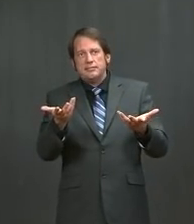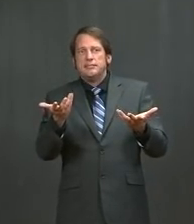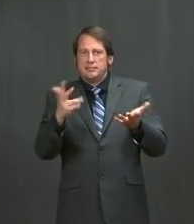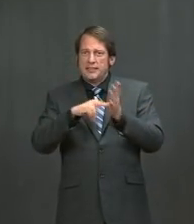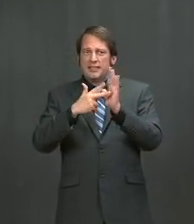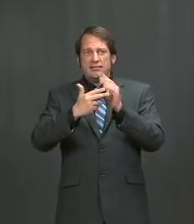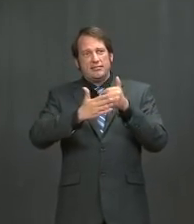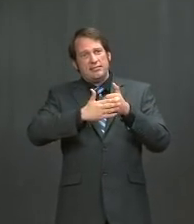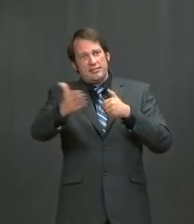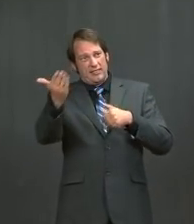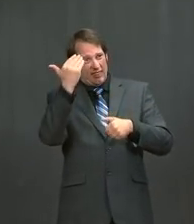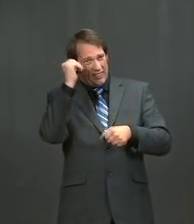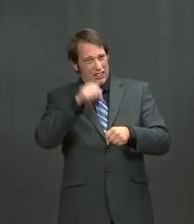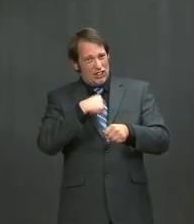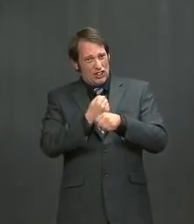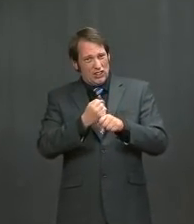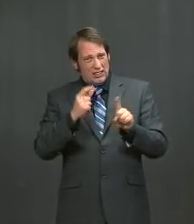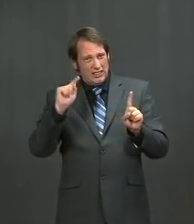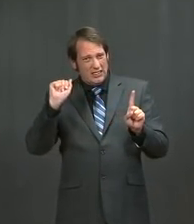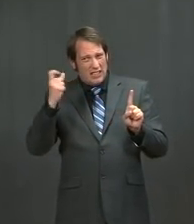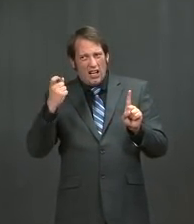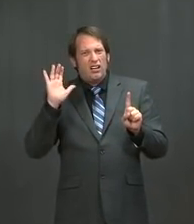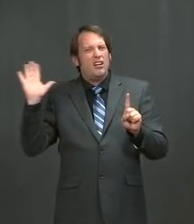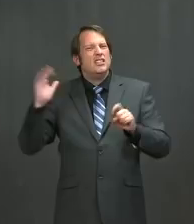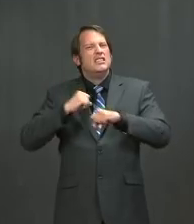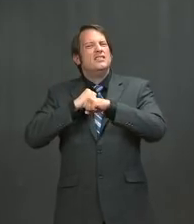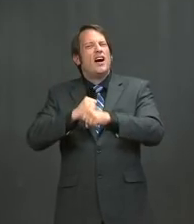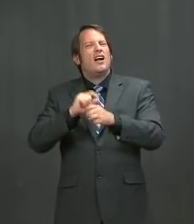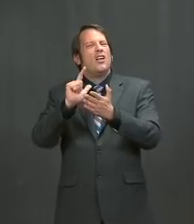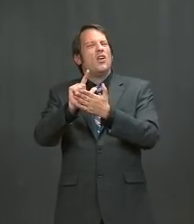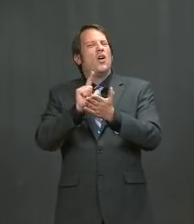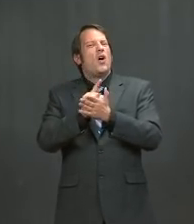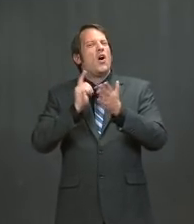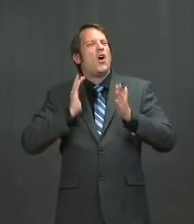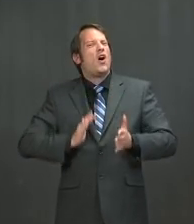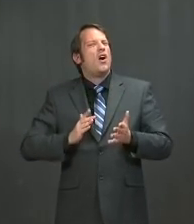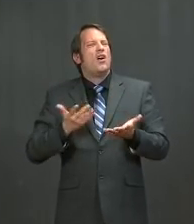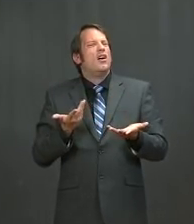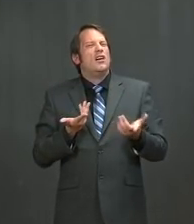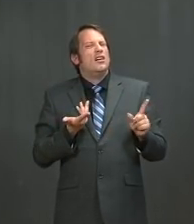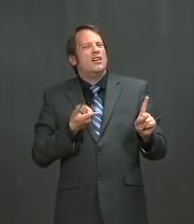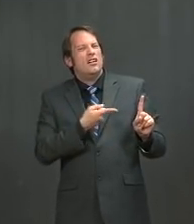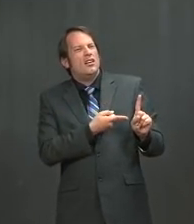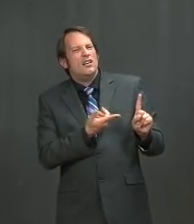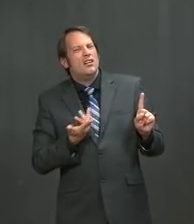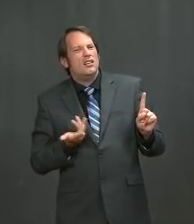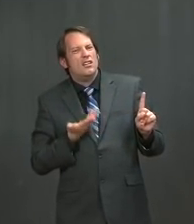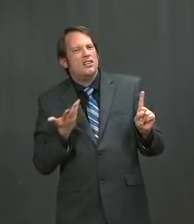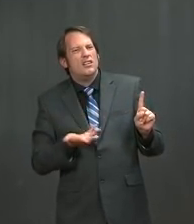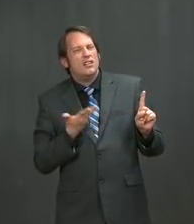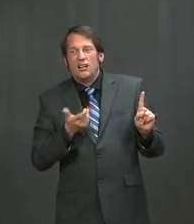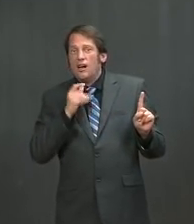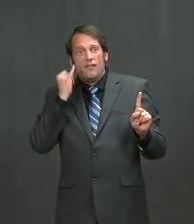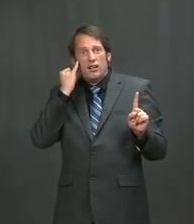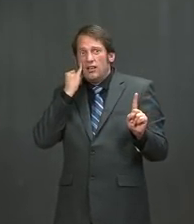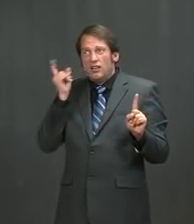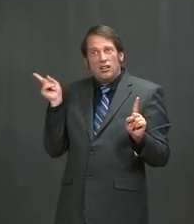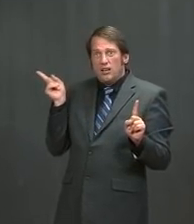What is his defense to lawmakers who ask, "What happens when he's not President and the Congress is different and if they repealed those tax changes?